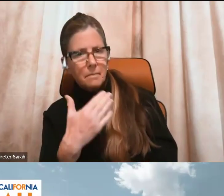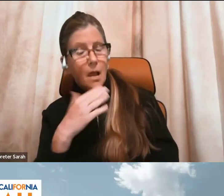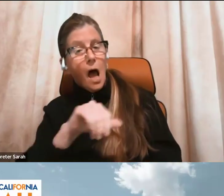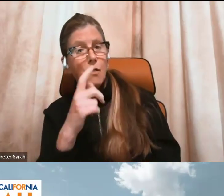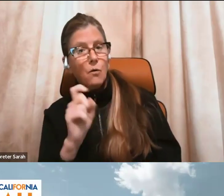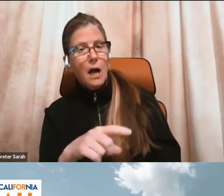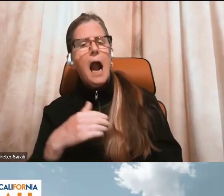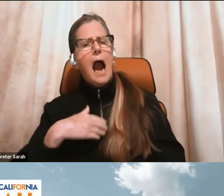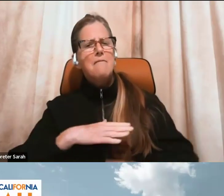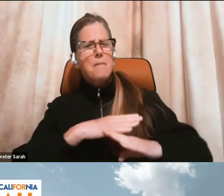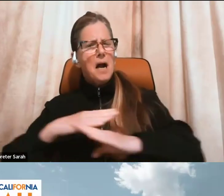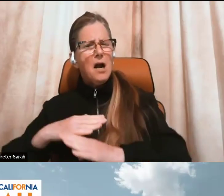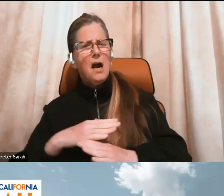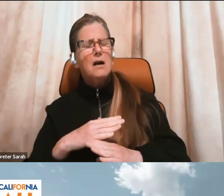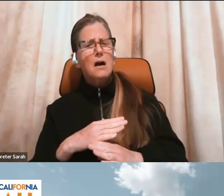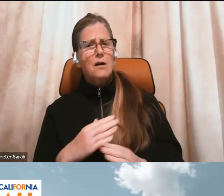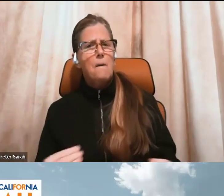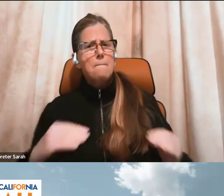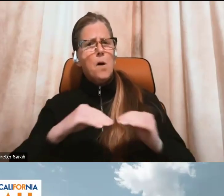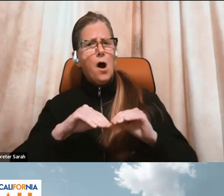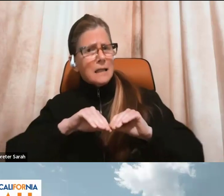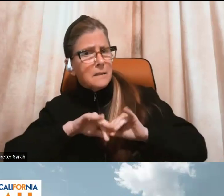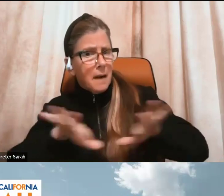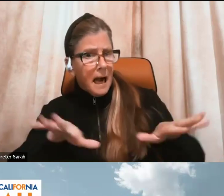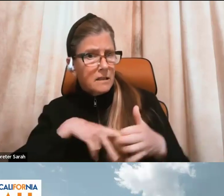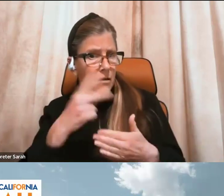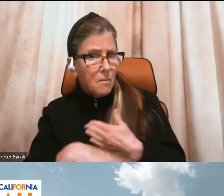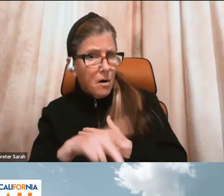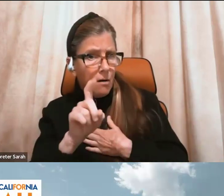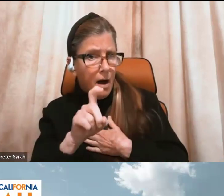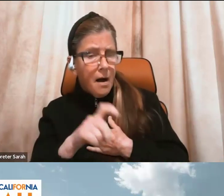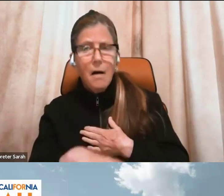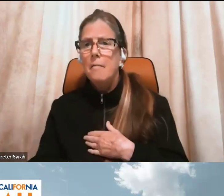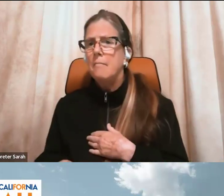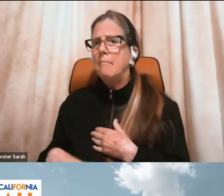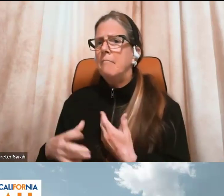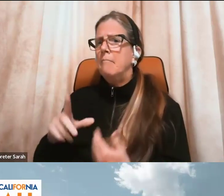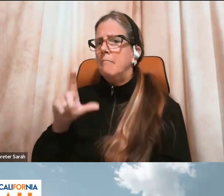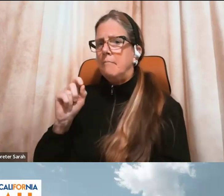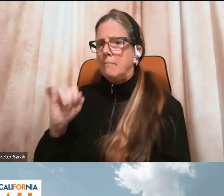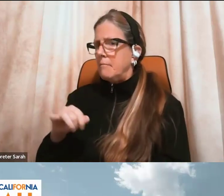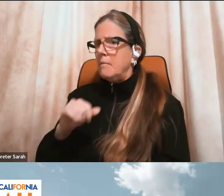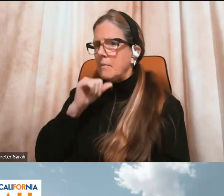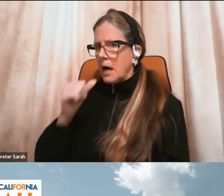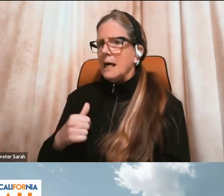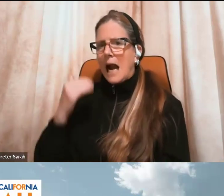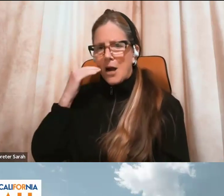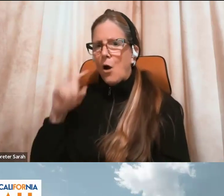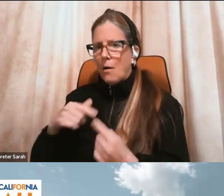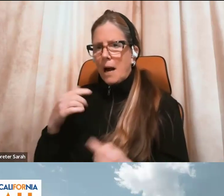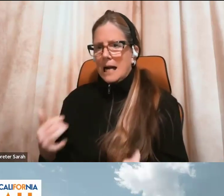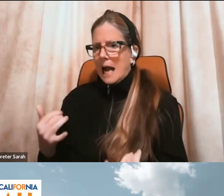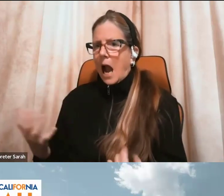to further expansion of the program? Not that I am aware of at this point.